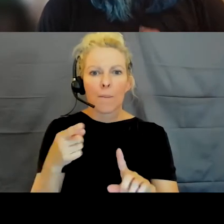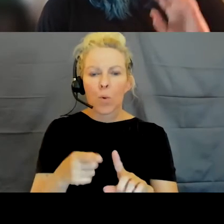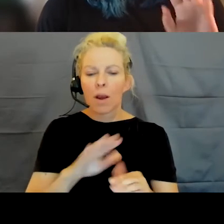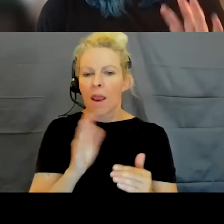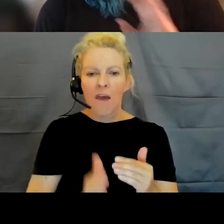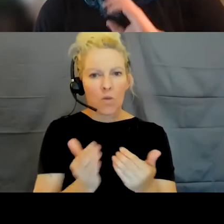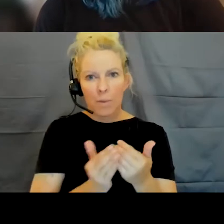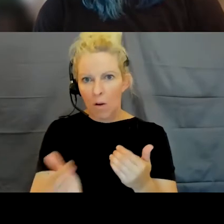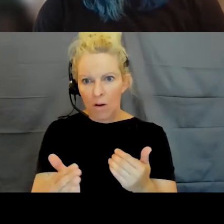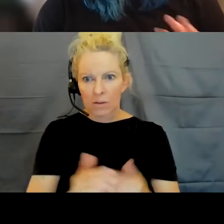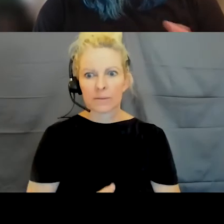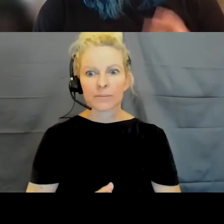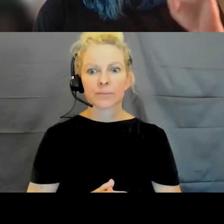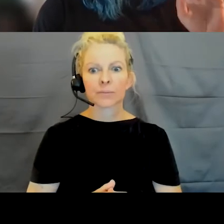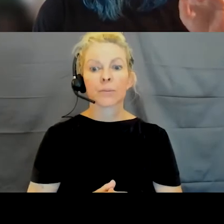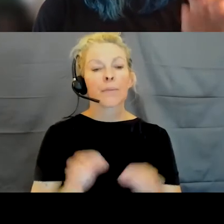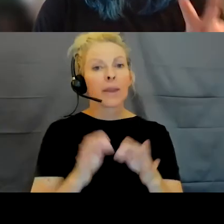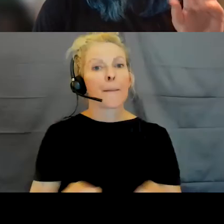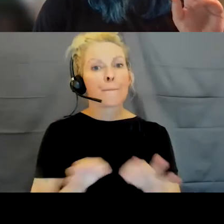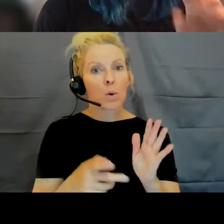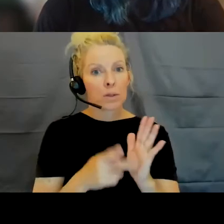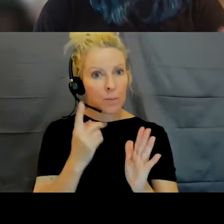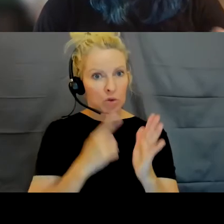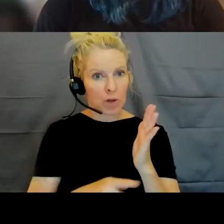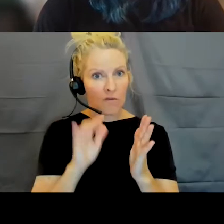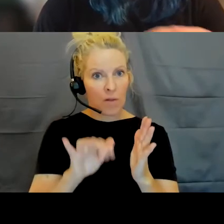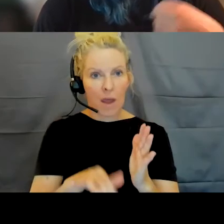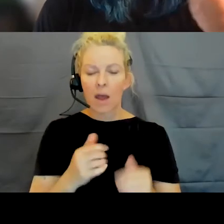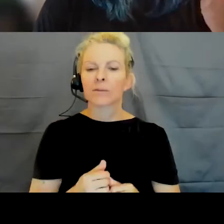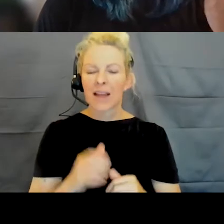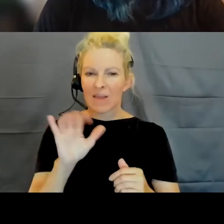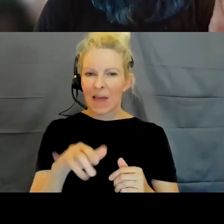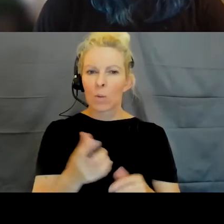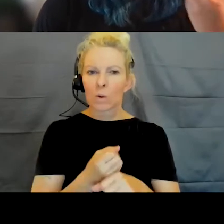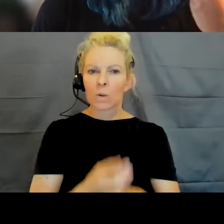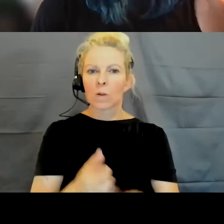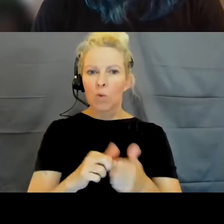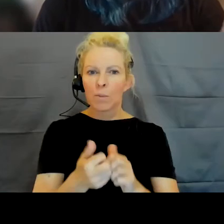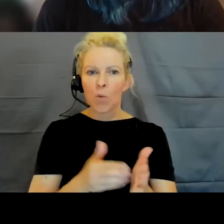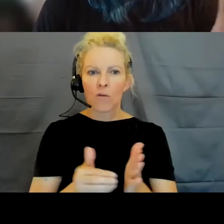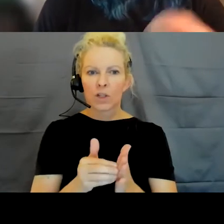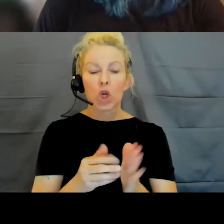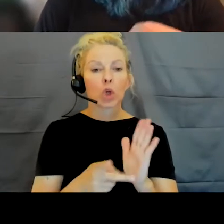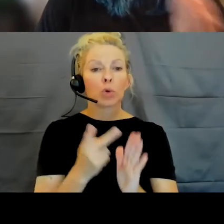Again, double check for this one. Trips people up a lot. Duplicate ID is still very relevant, even